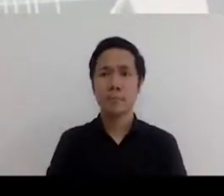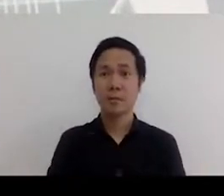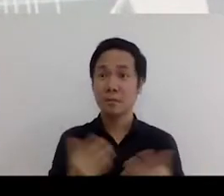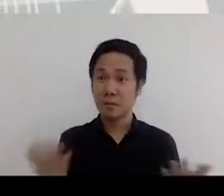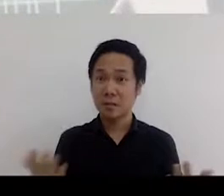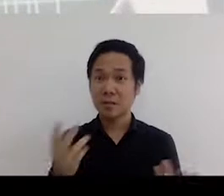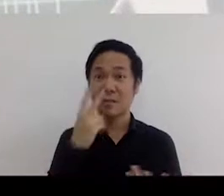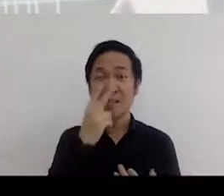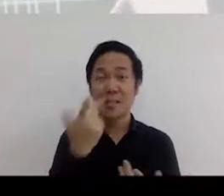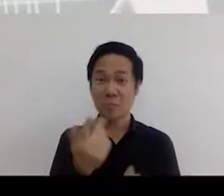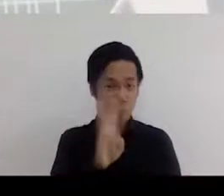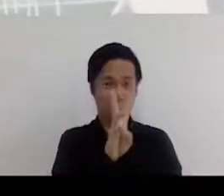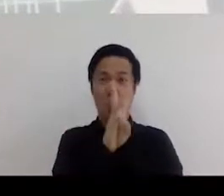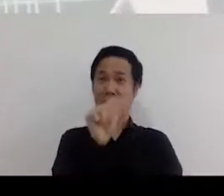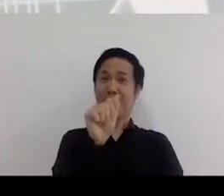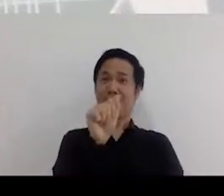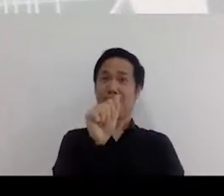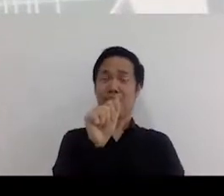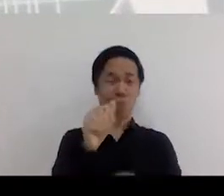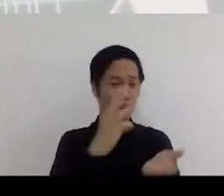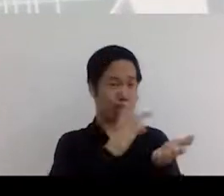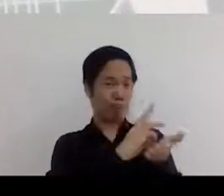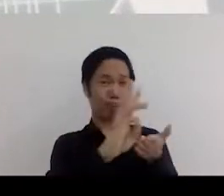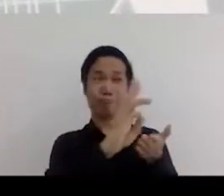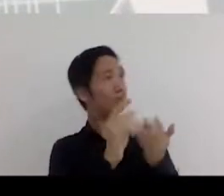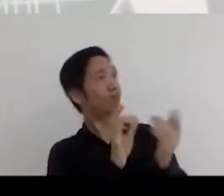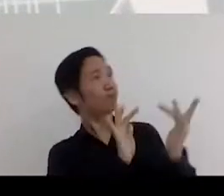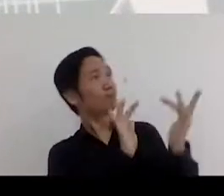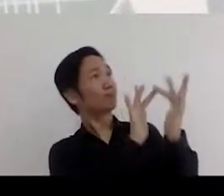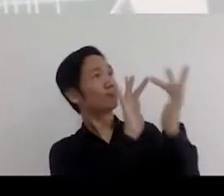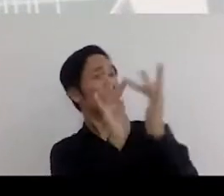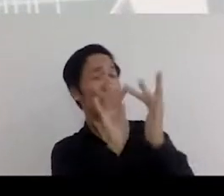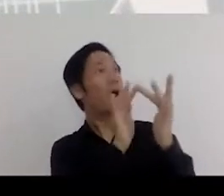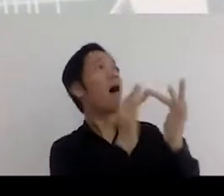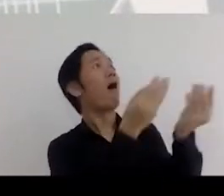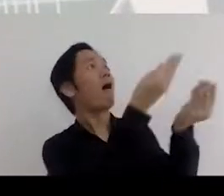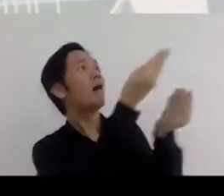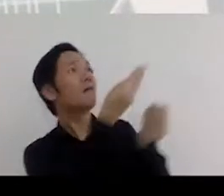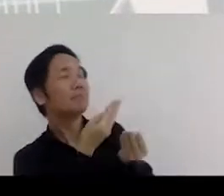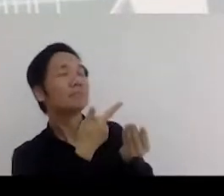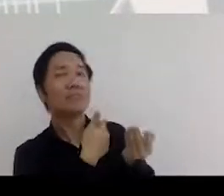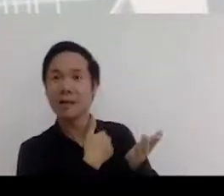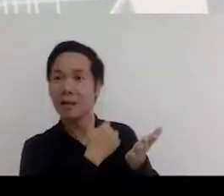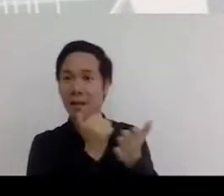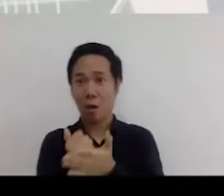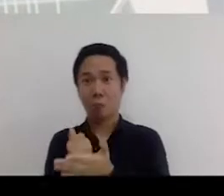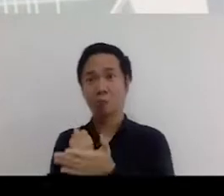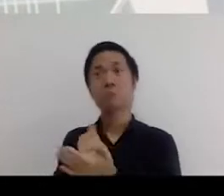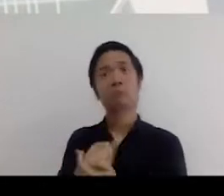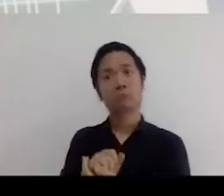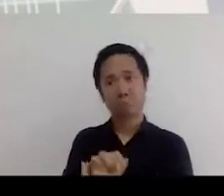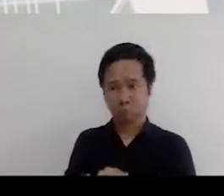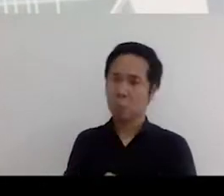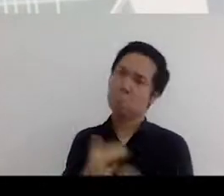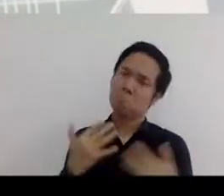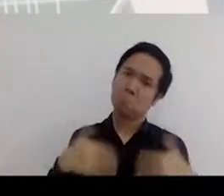So thank you for bringing some of those stories to life for us.